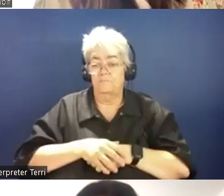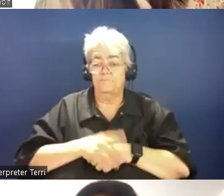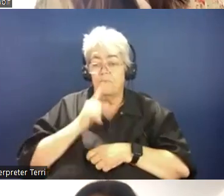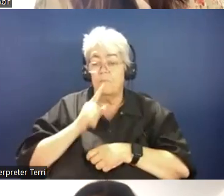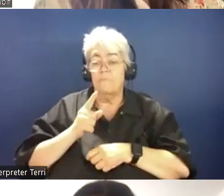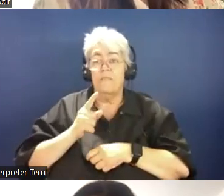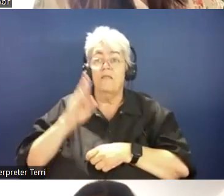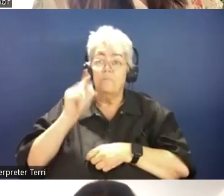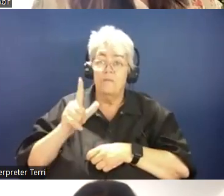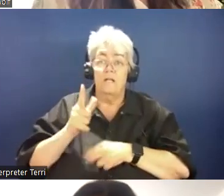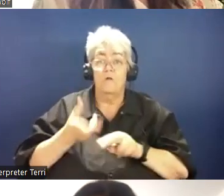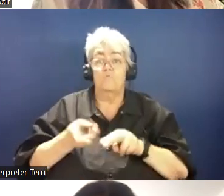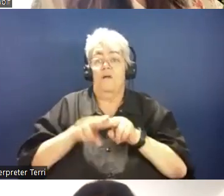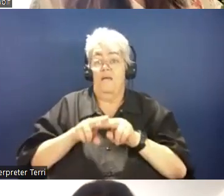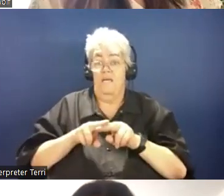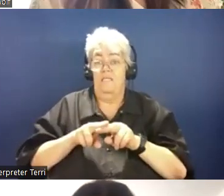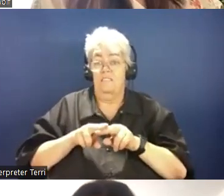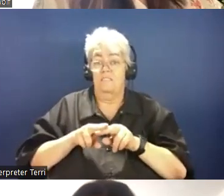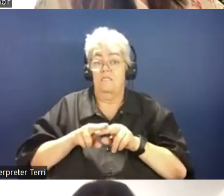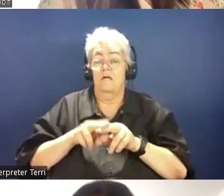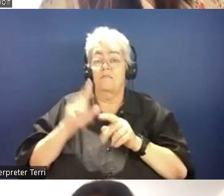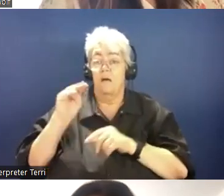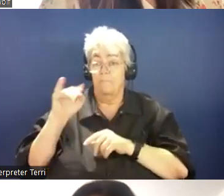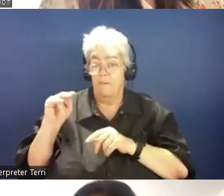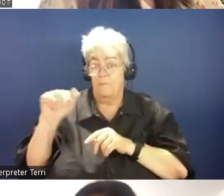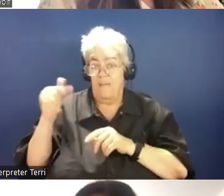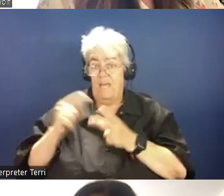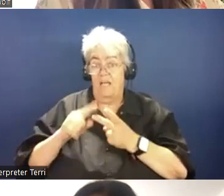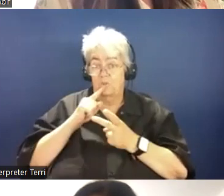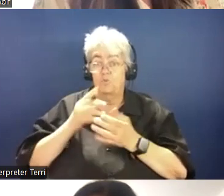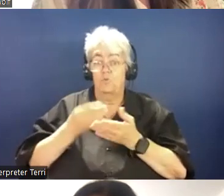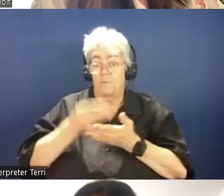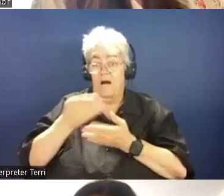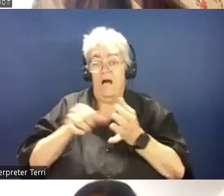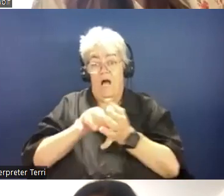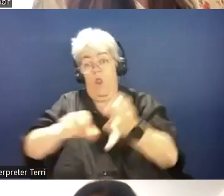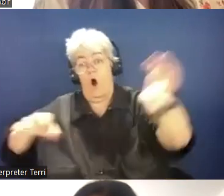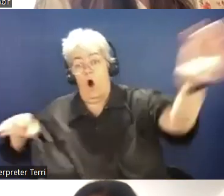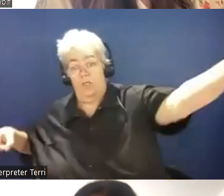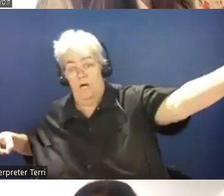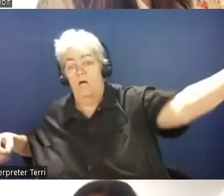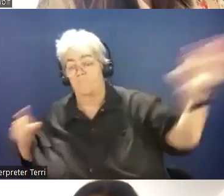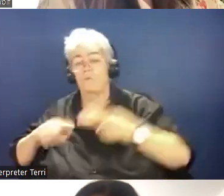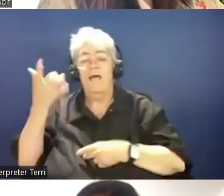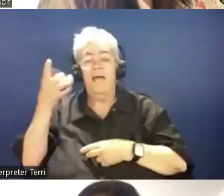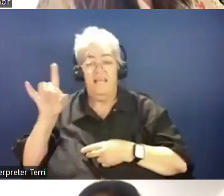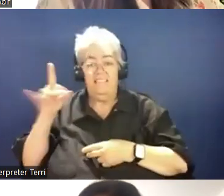minimum age to buy a long gun from 18 to 21. Per federal law, you currently cannot buy a